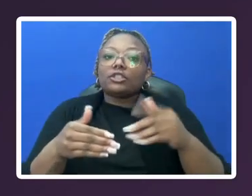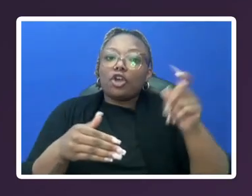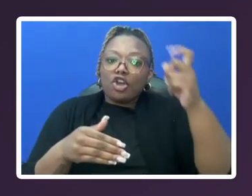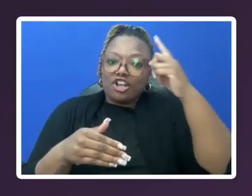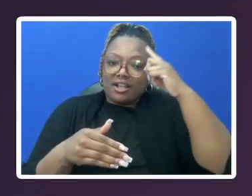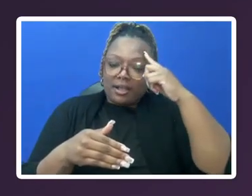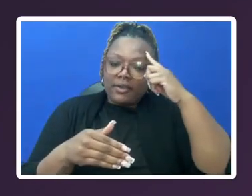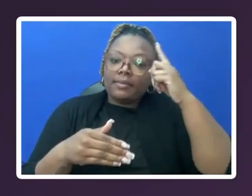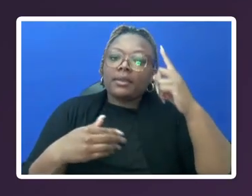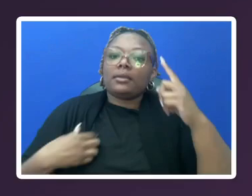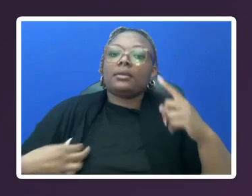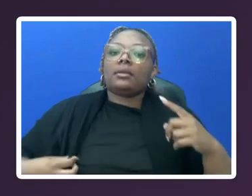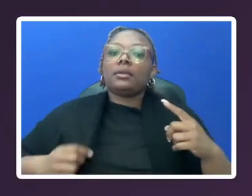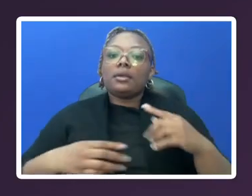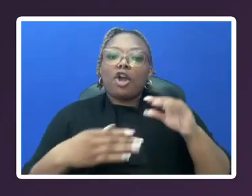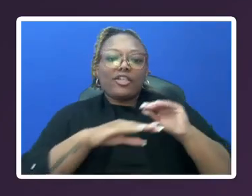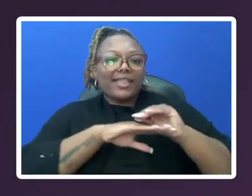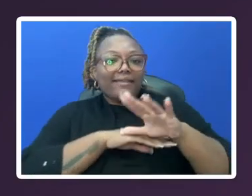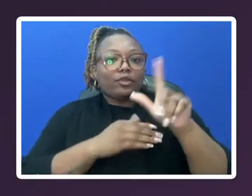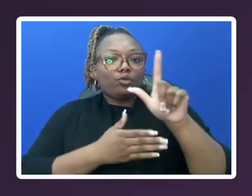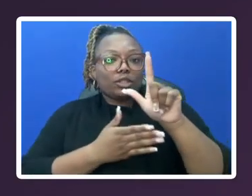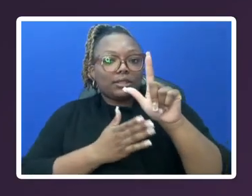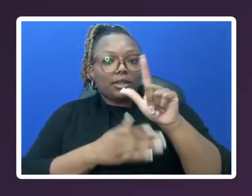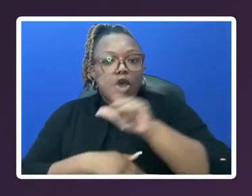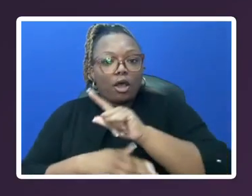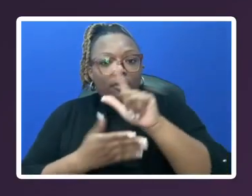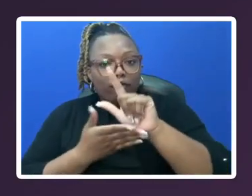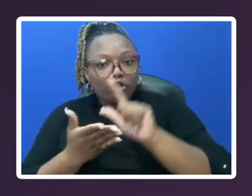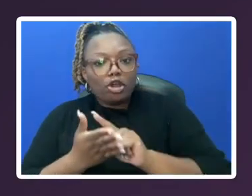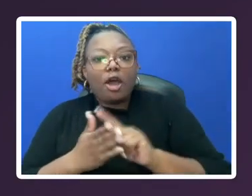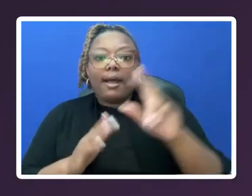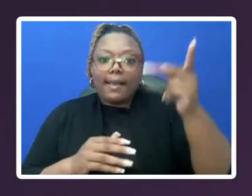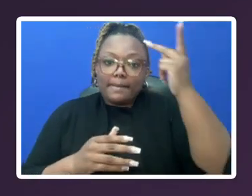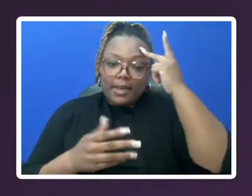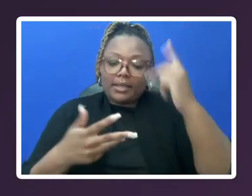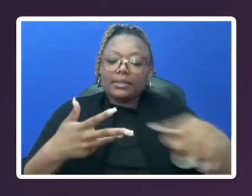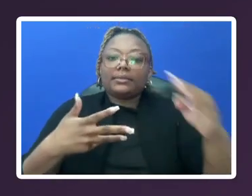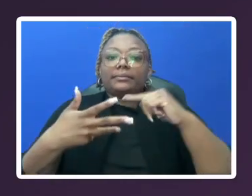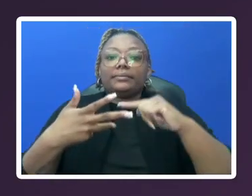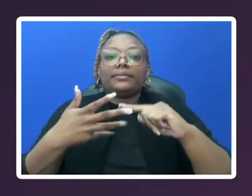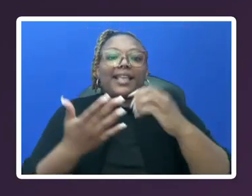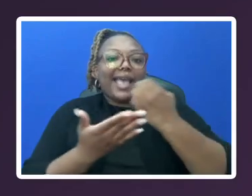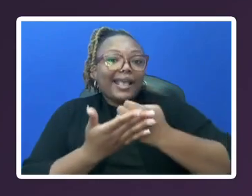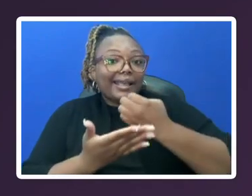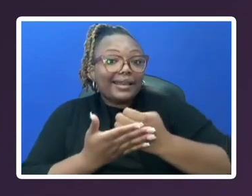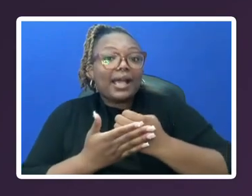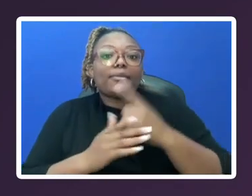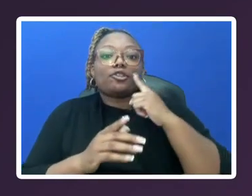on the influence of law and politics. The economical lens focuses on industry and wealth.